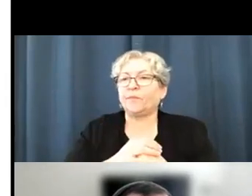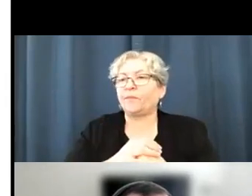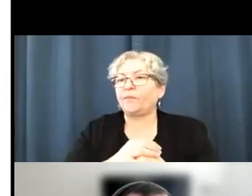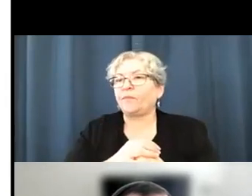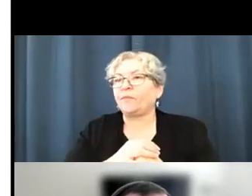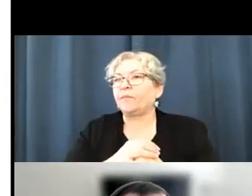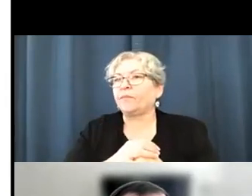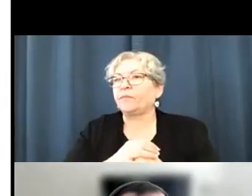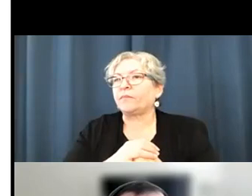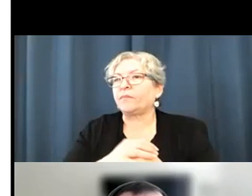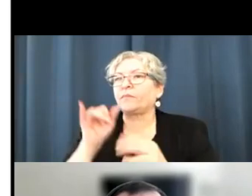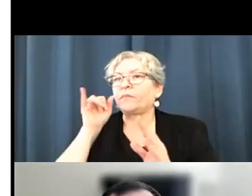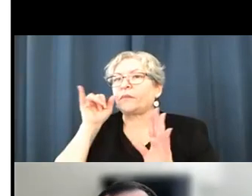there is an image and basically,